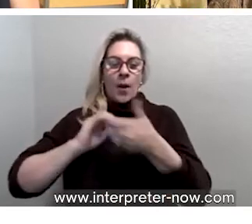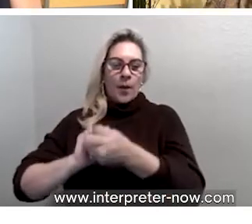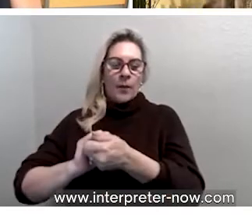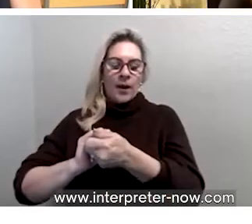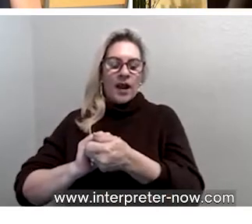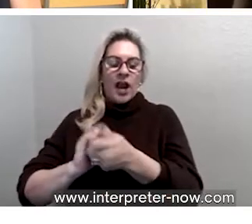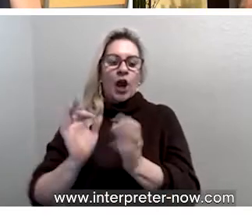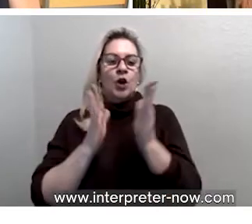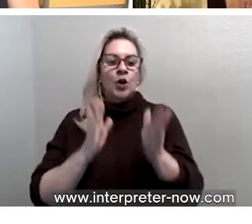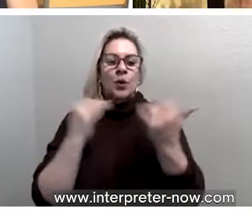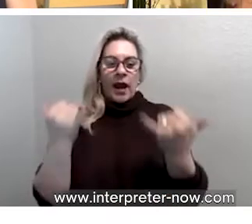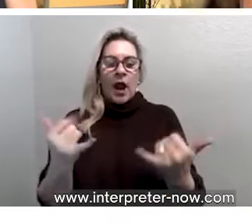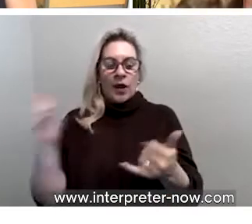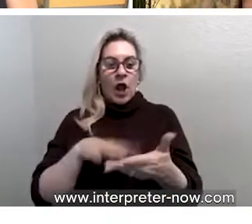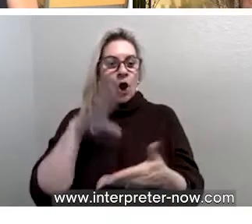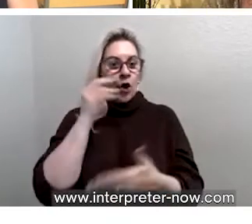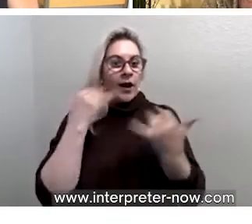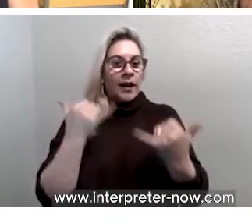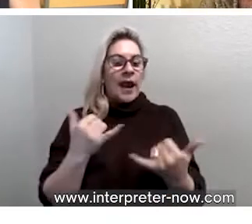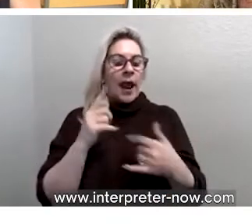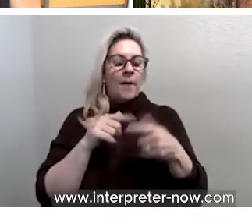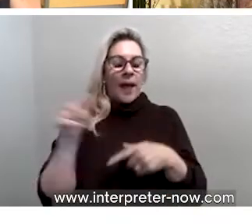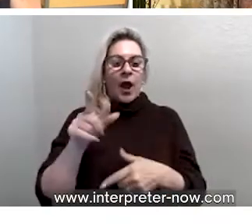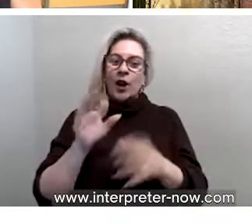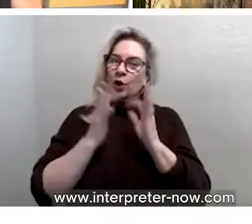You can learn more about them at Interpreter-Now.com. All right.